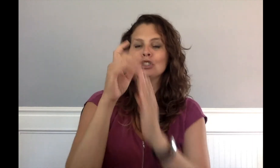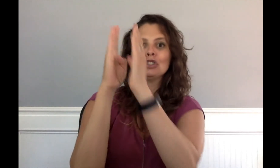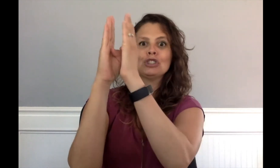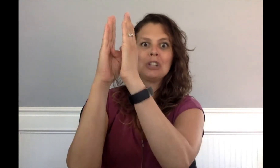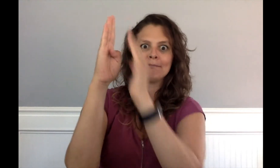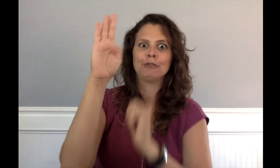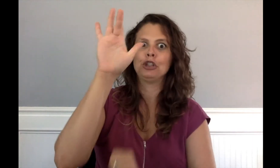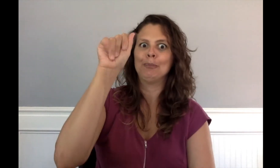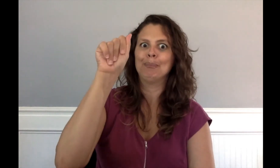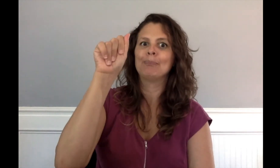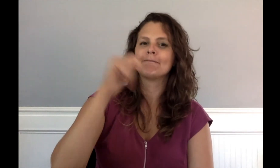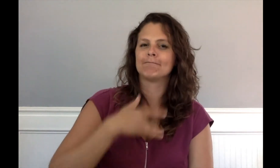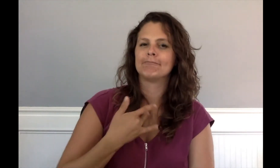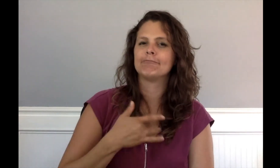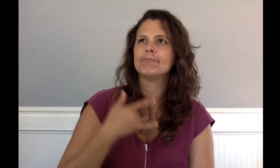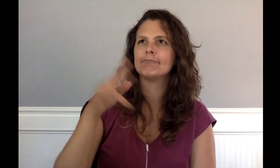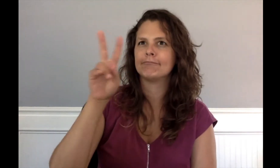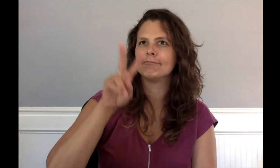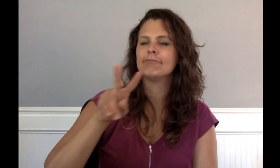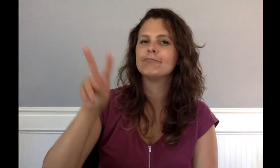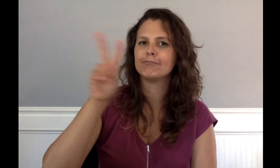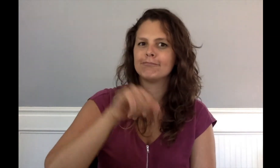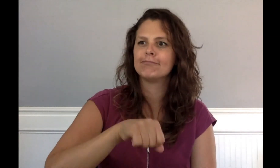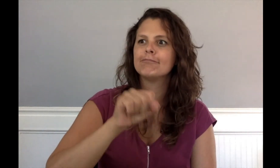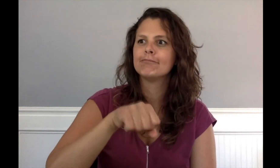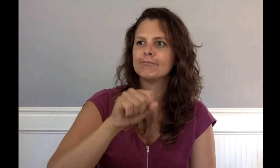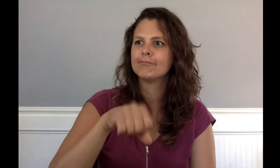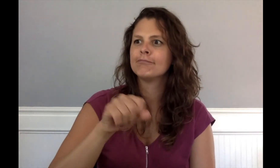A book is missing."